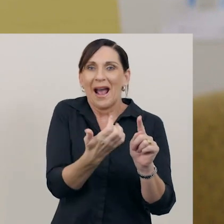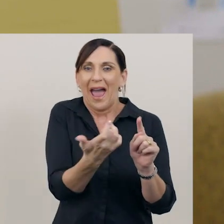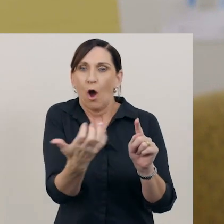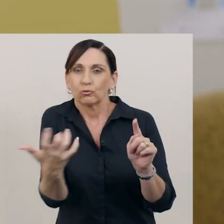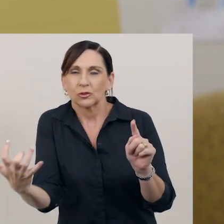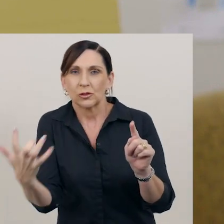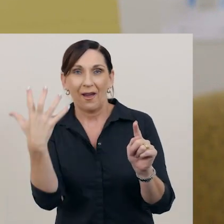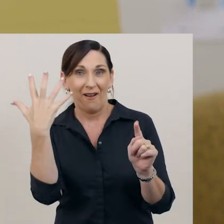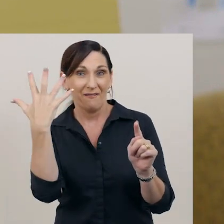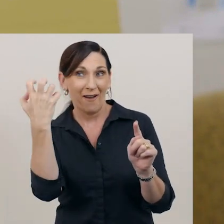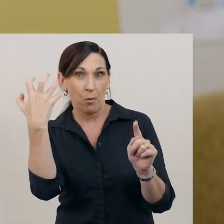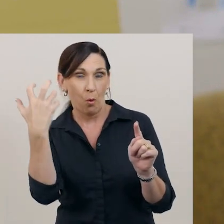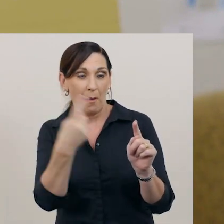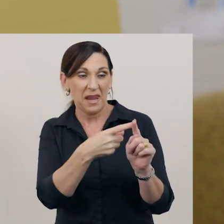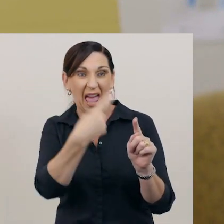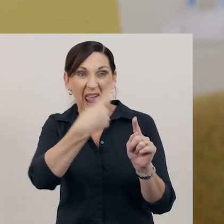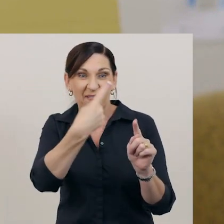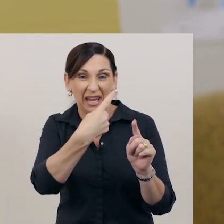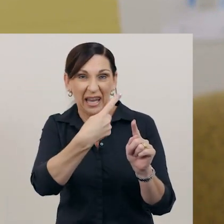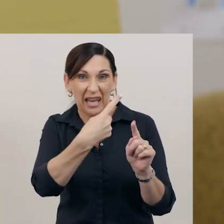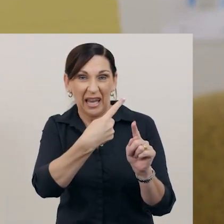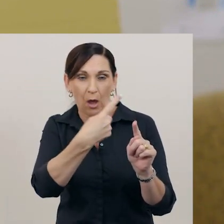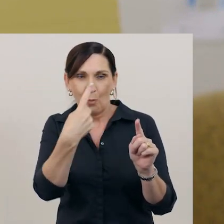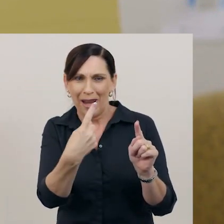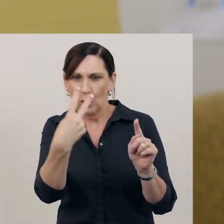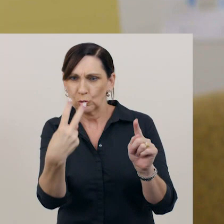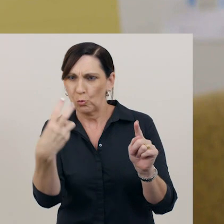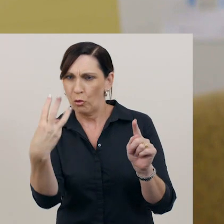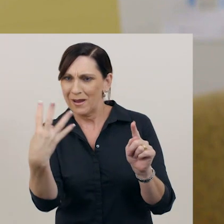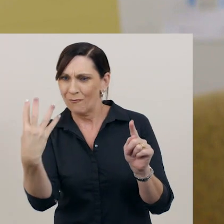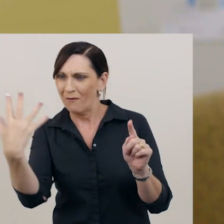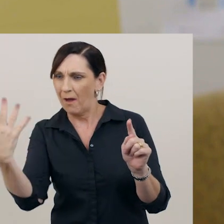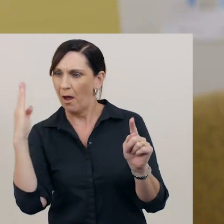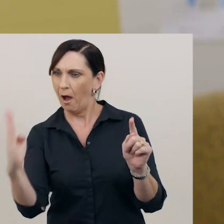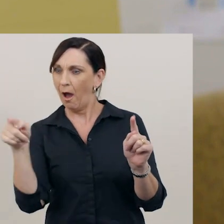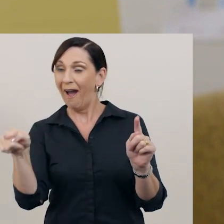11 - 1, 2, 3, 4, 5 – to 16.